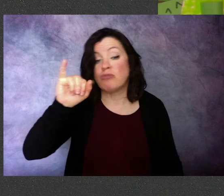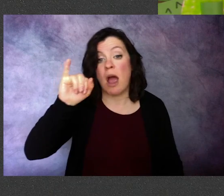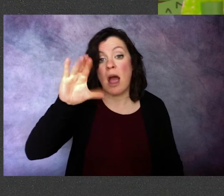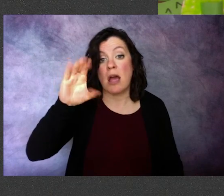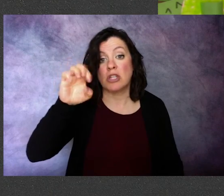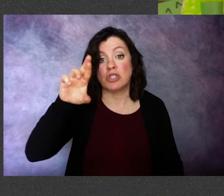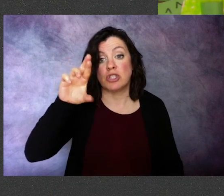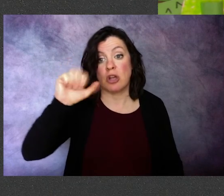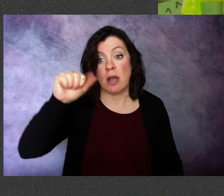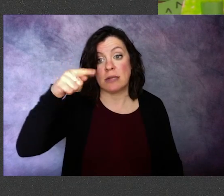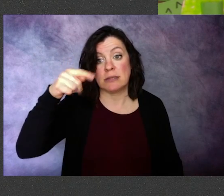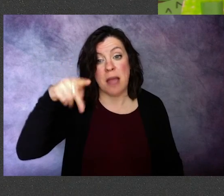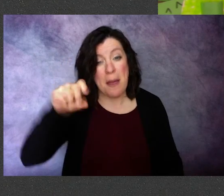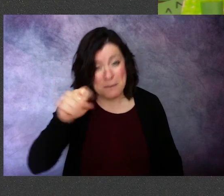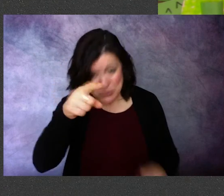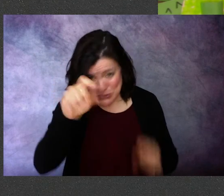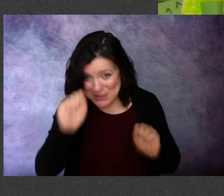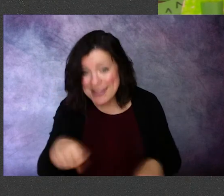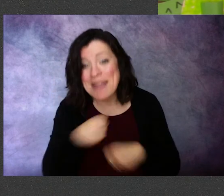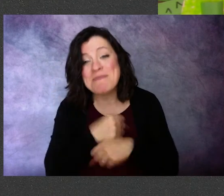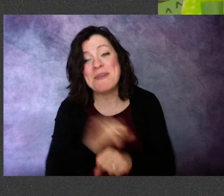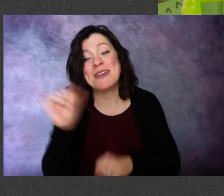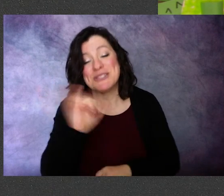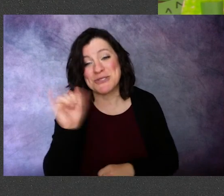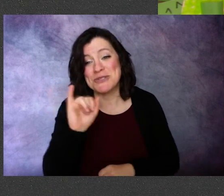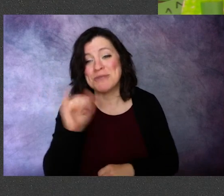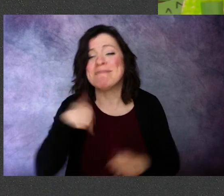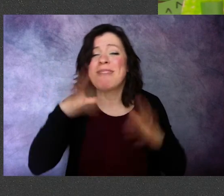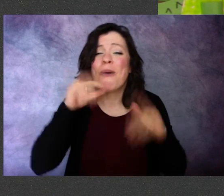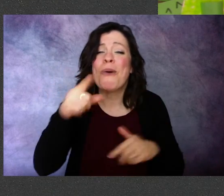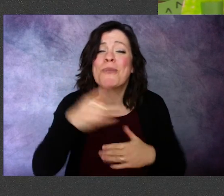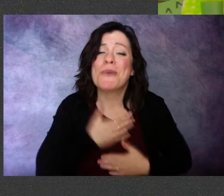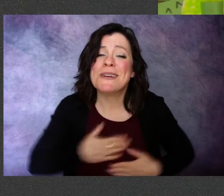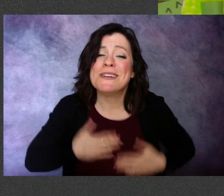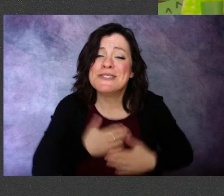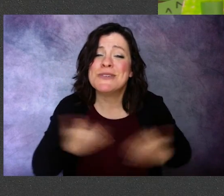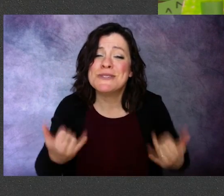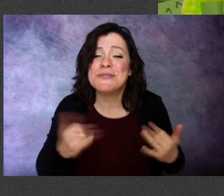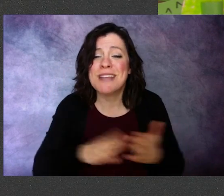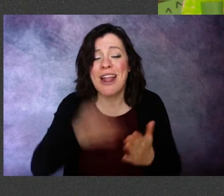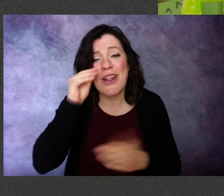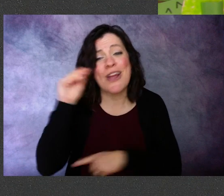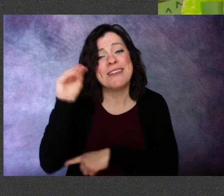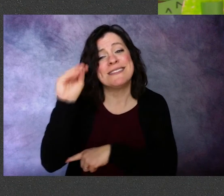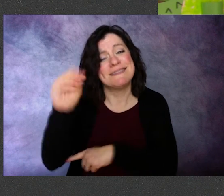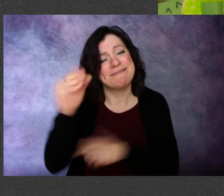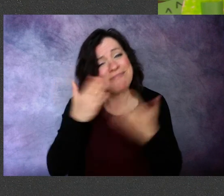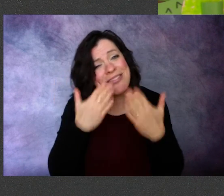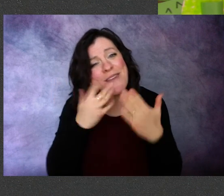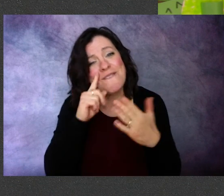I hope you enjoyed learning about dinosaurs as much as I did. Thank you so much for watching, artist.